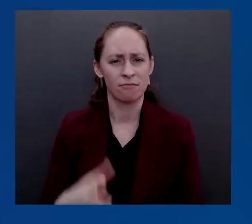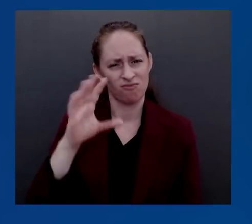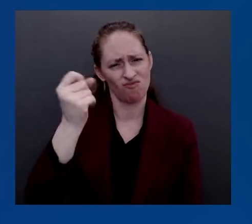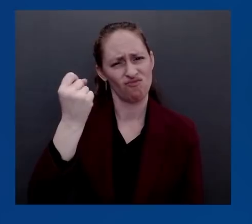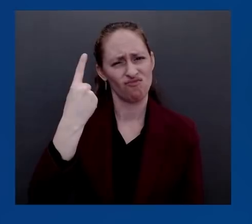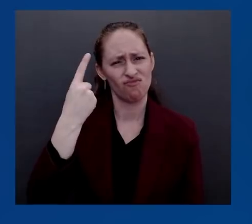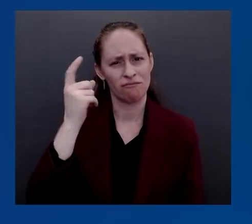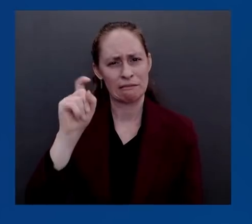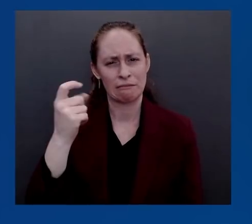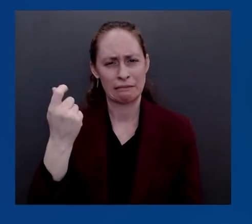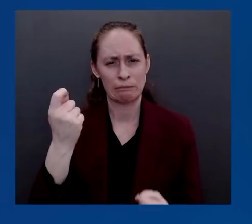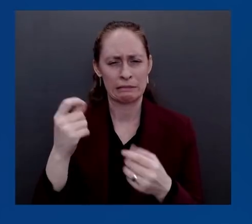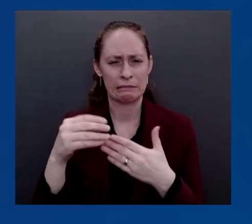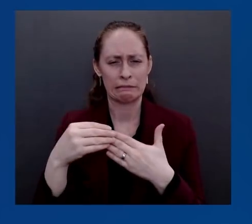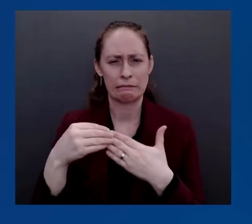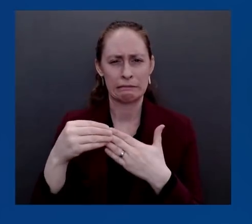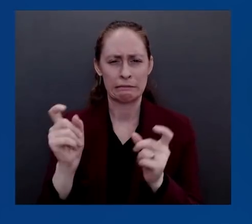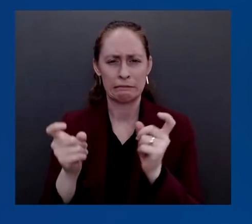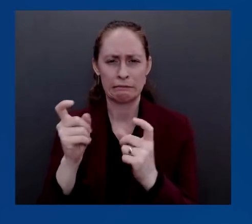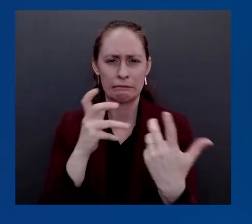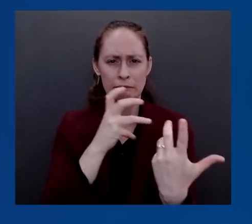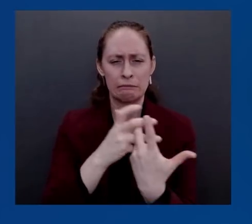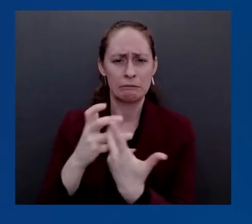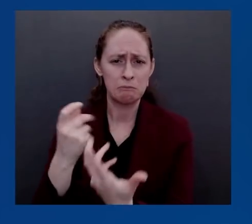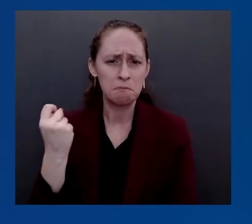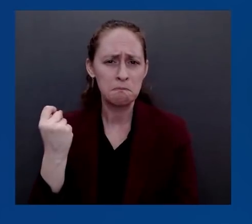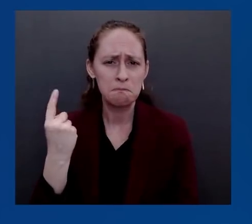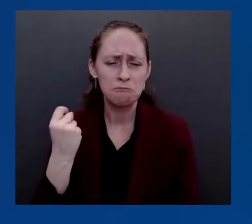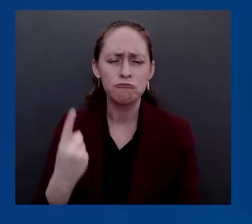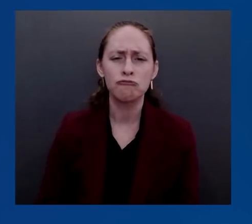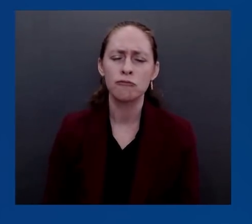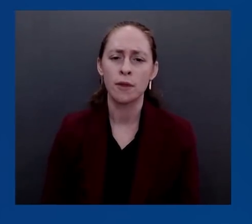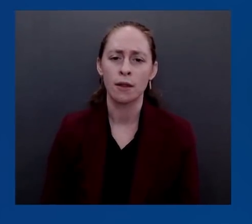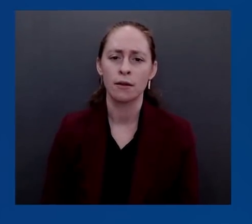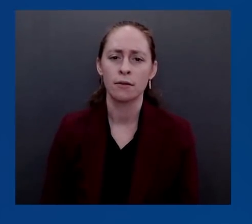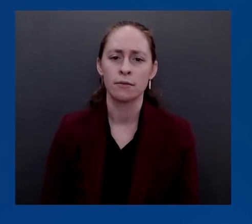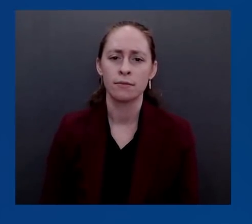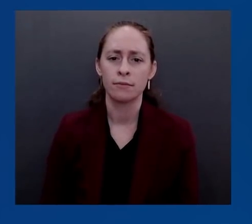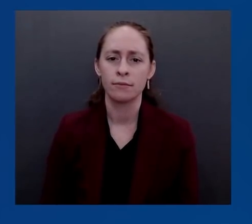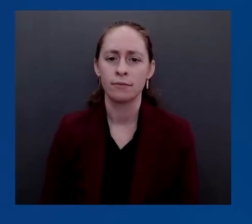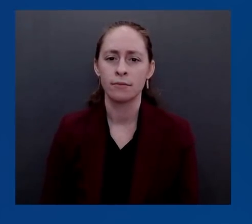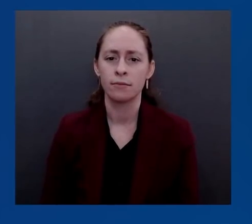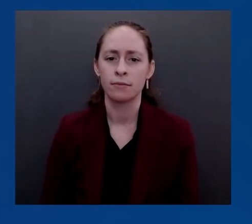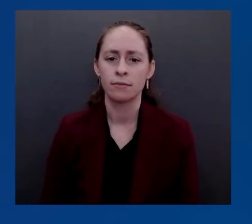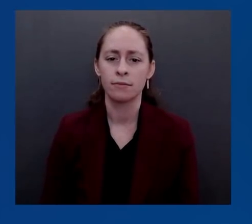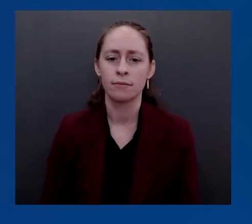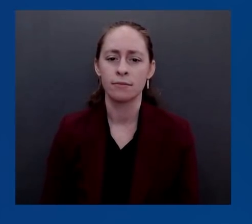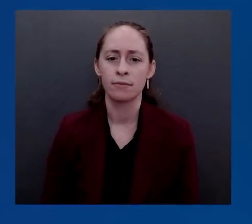Mr. Zients: So as to our planning process, you know, I want to be very clear that our highest first priority is fighting Omicron.